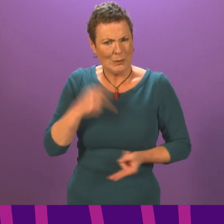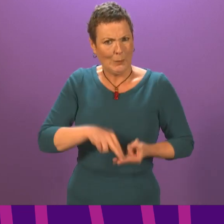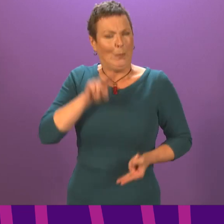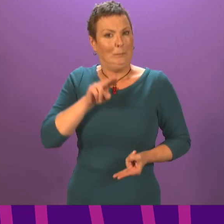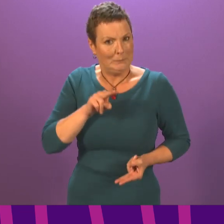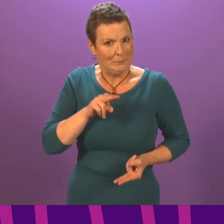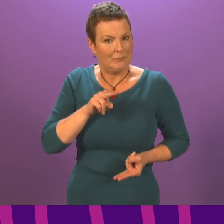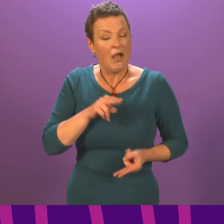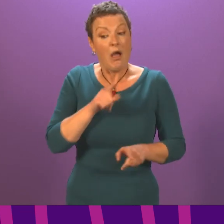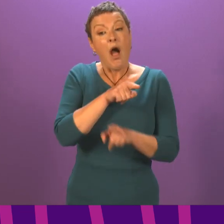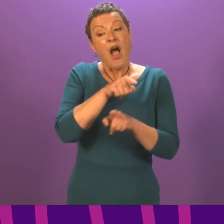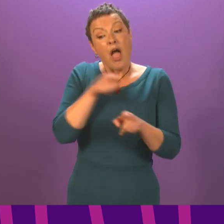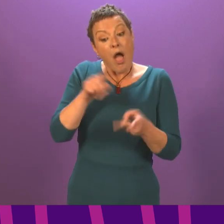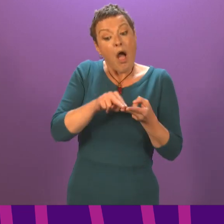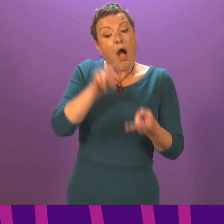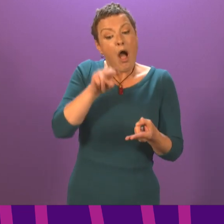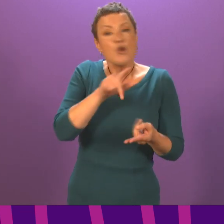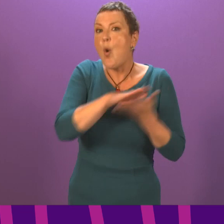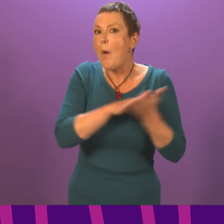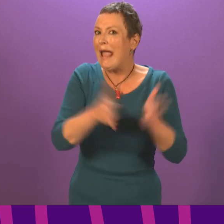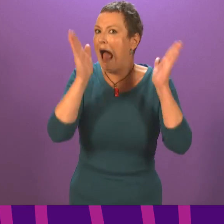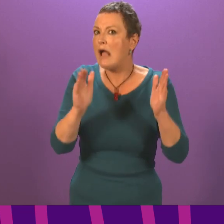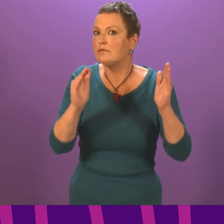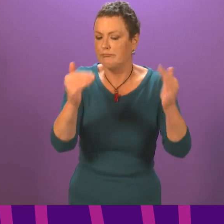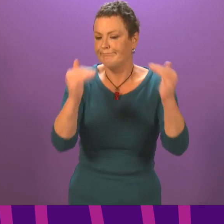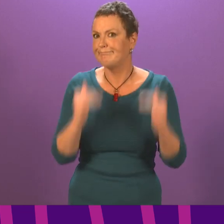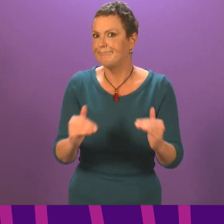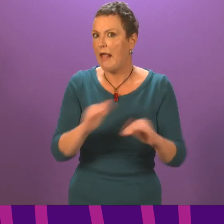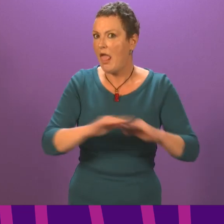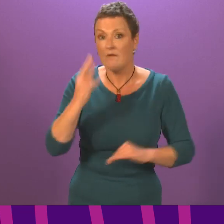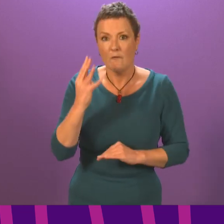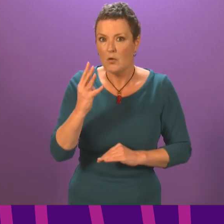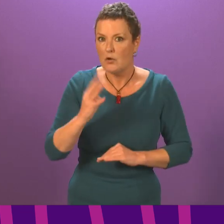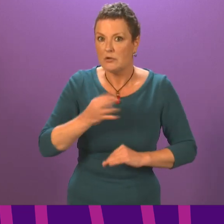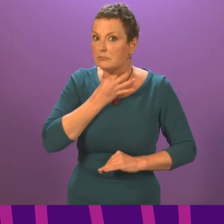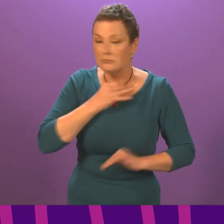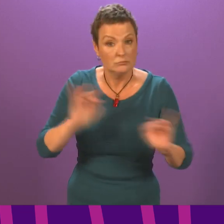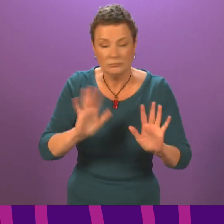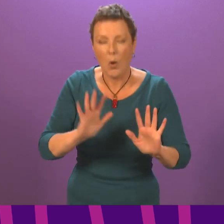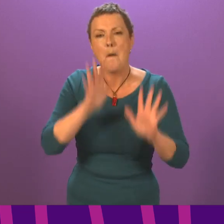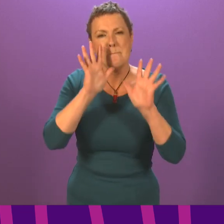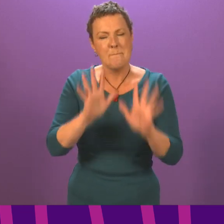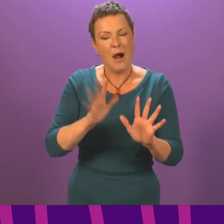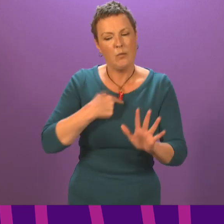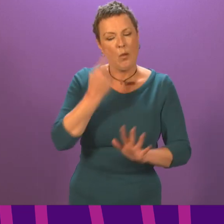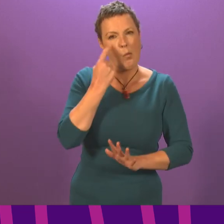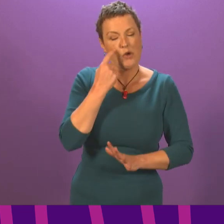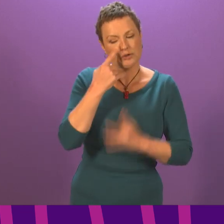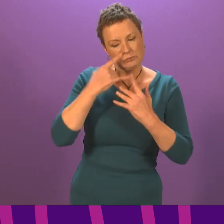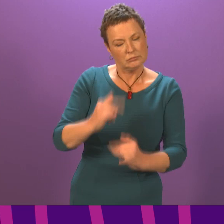do not warrant a move to level 4 at this stage, we will monitor the situation very closely over the next few days.